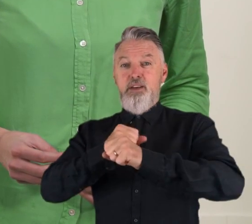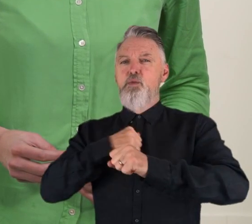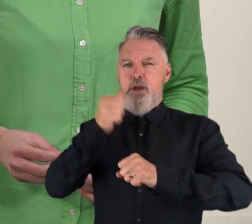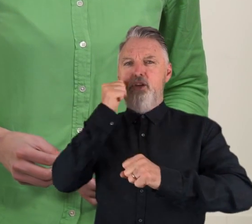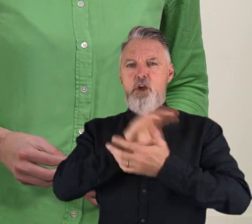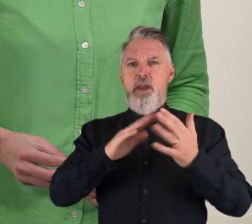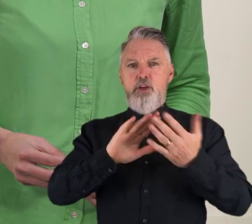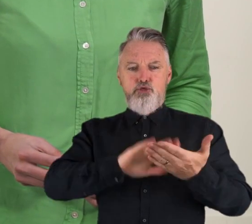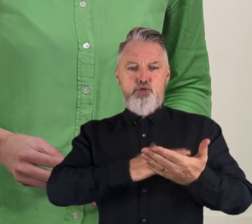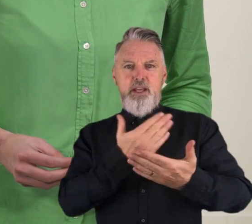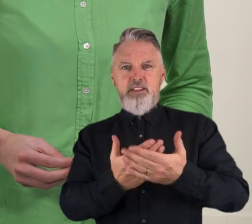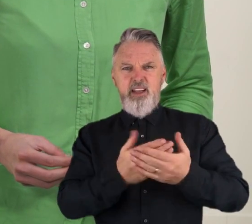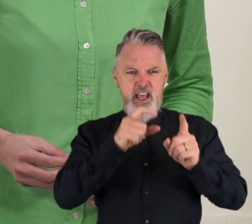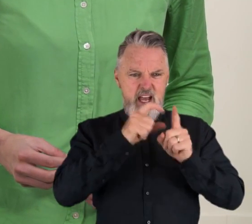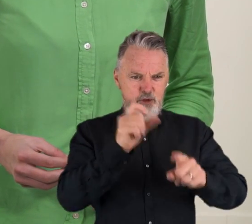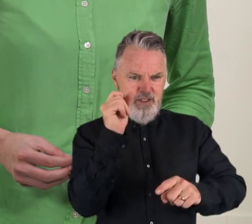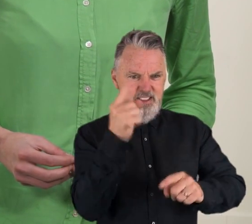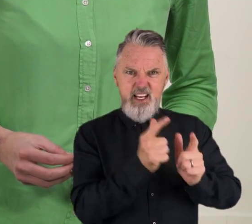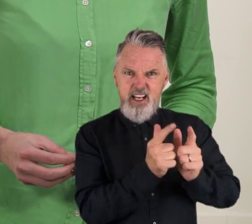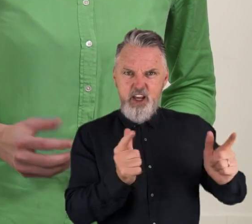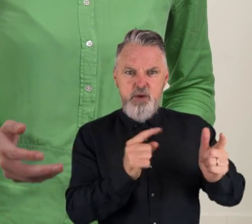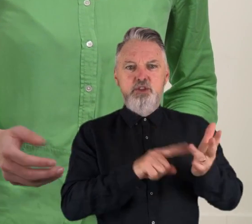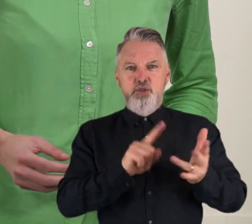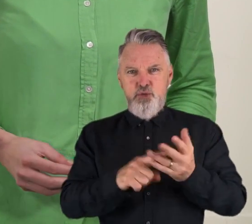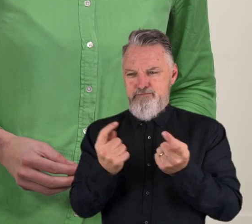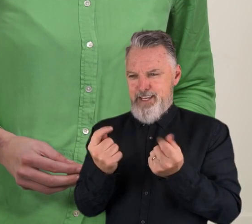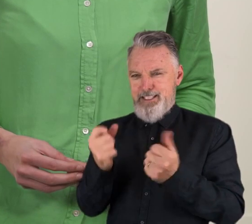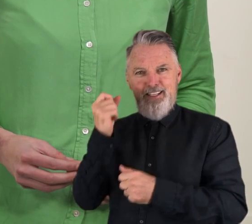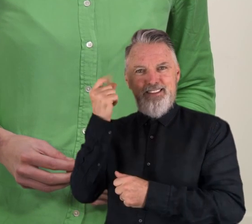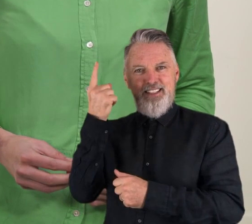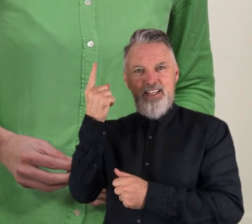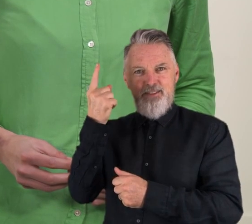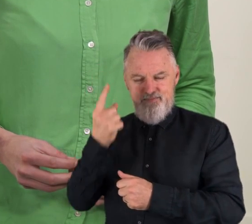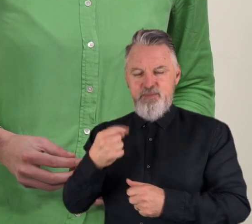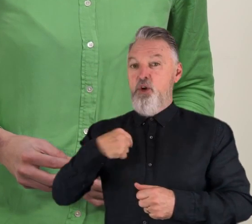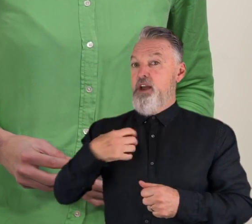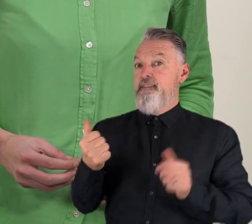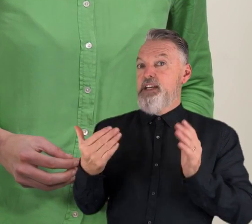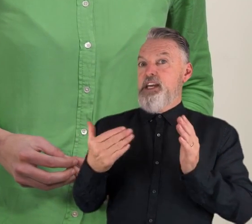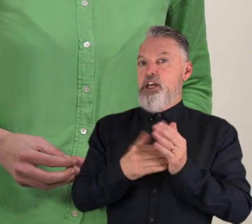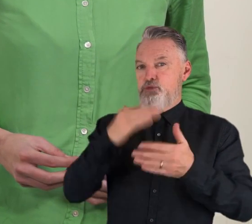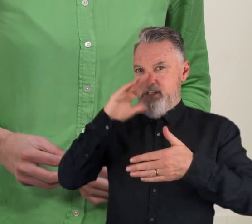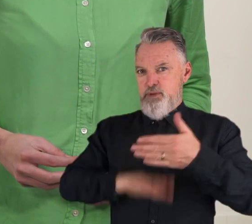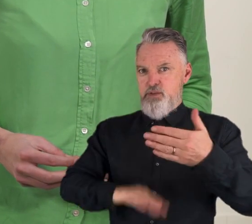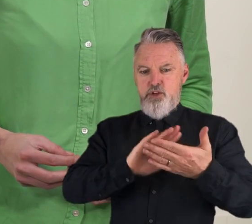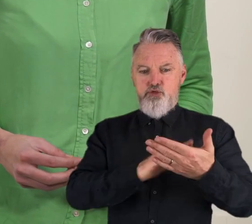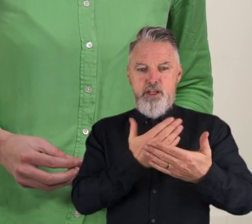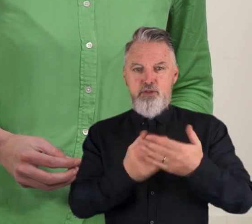accessible, engaging content. On top of our personal experiences, I have additional experience translating research papers